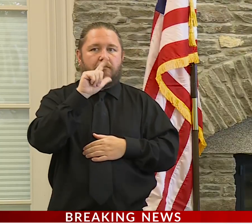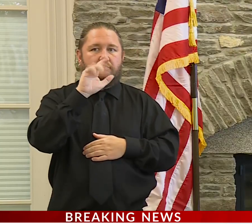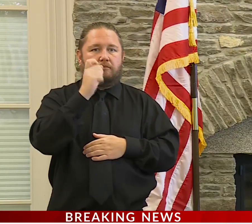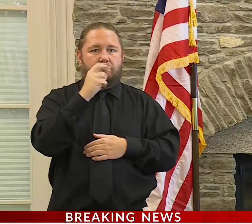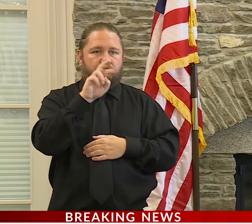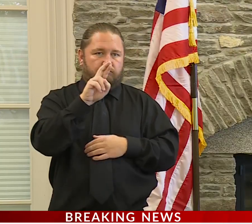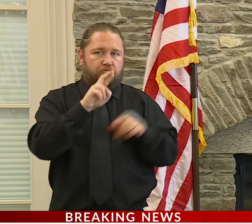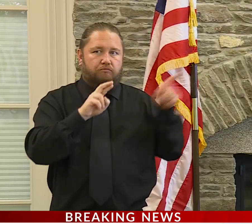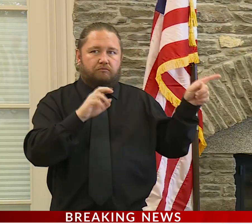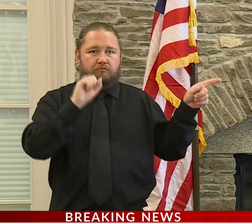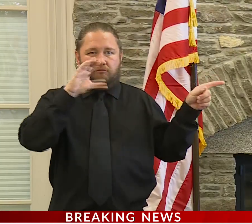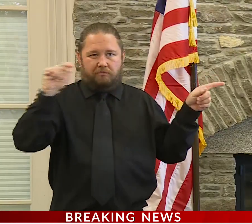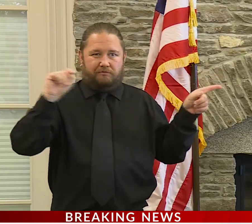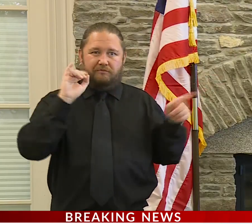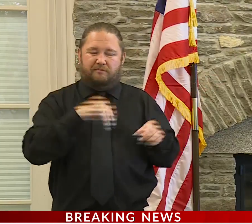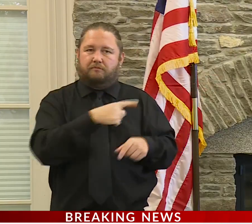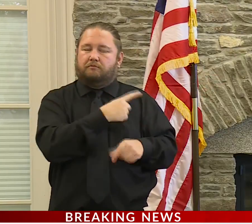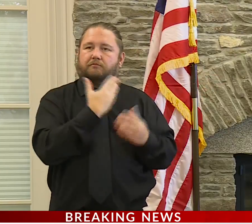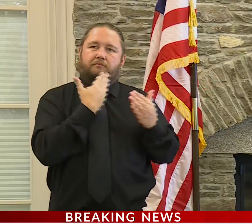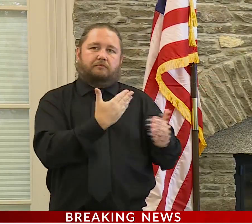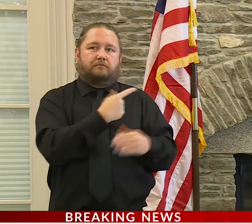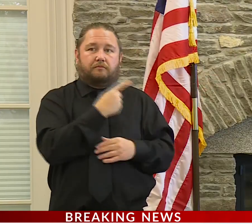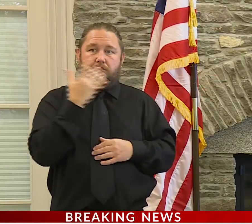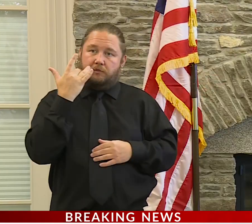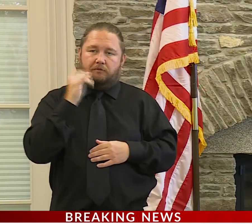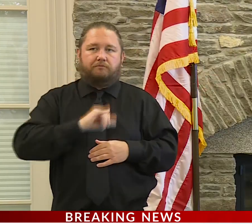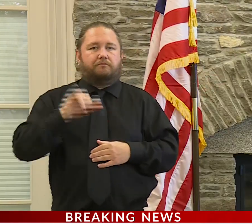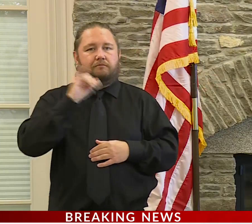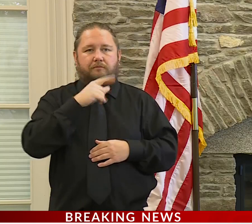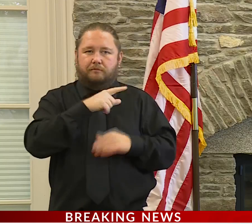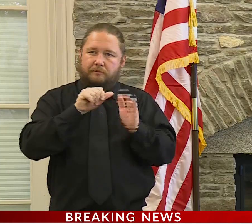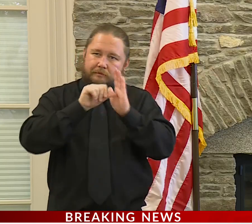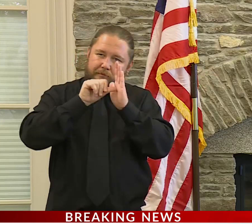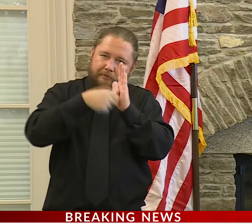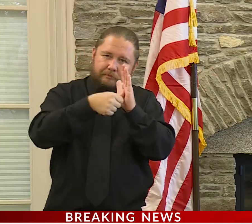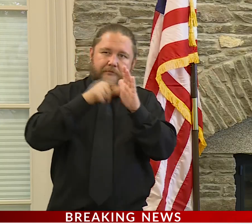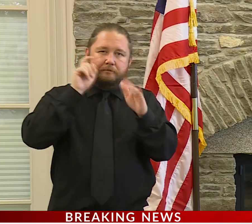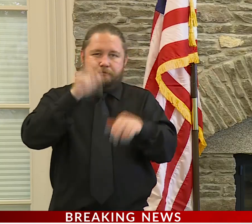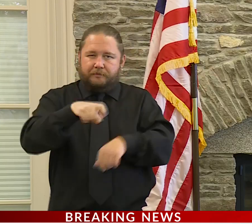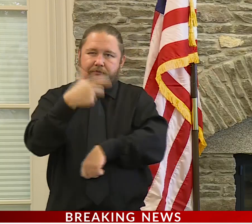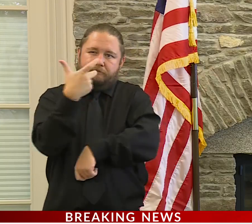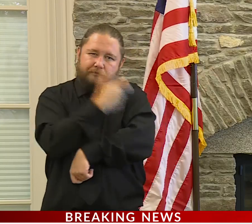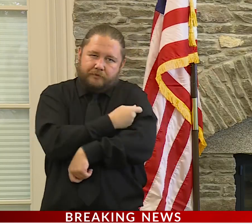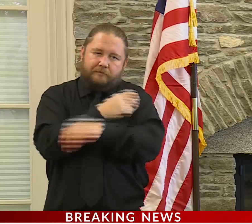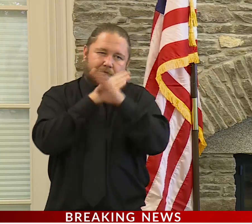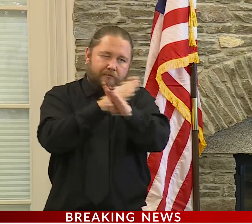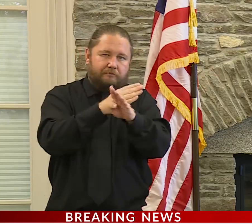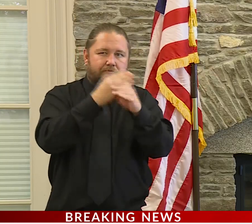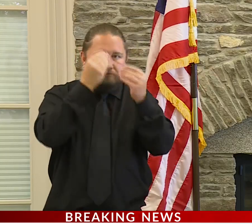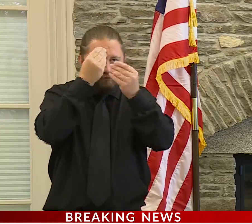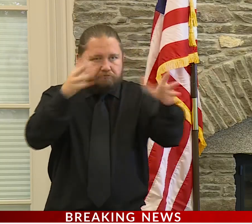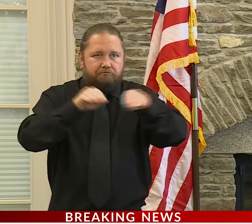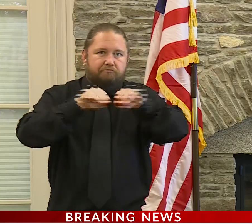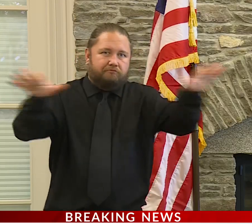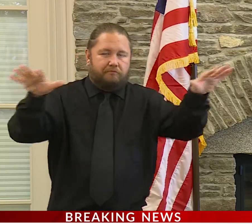CONTINUE TO DO THIS. I WANT TO I ALSO A DOCTOR, NICOLE ALEXANDER SCOTT FOR THE POOR NOW ABOUT IMPORTANCE OF